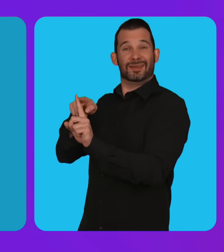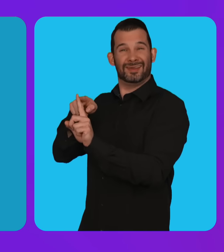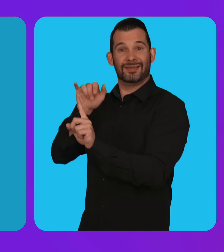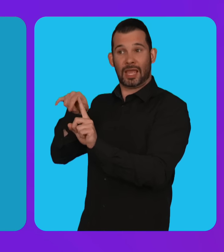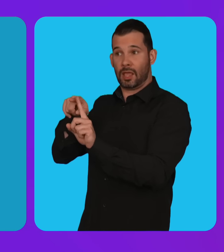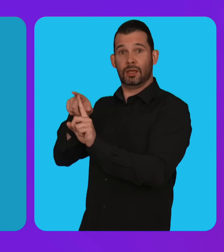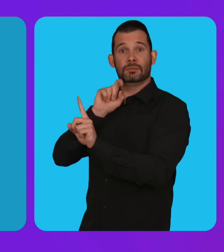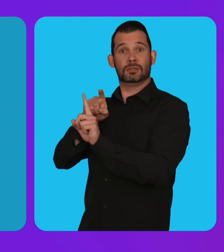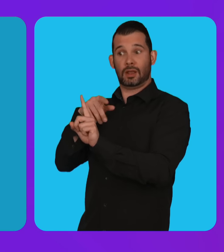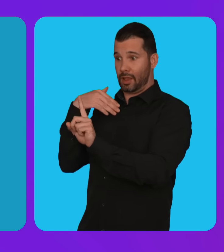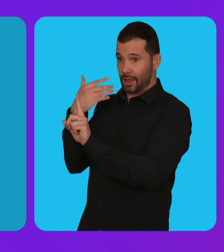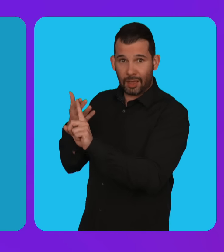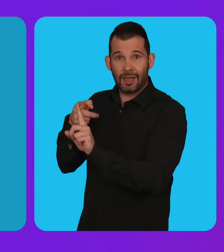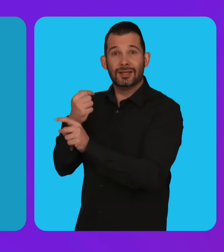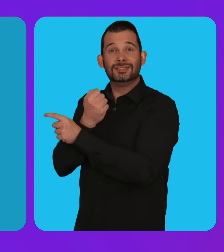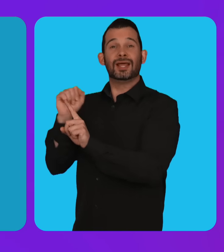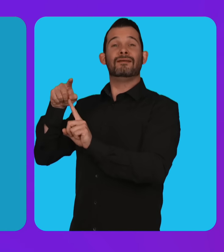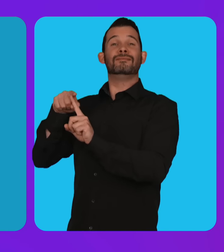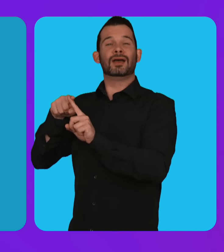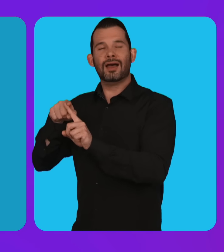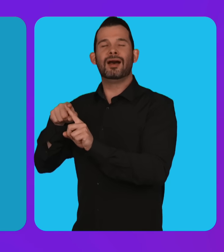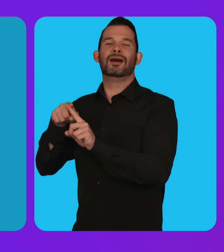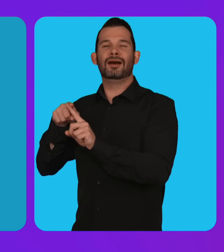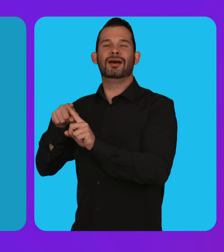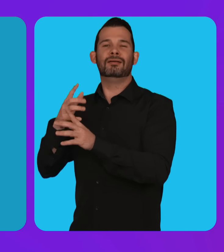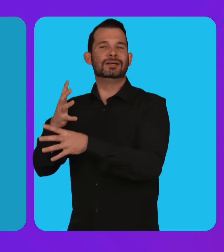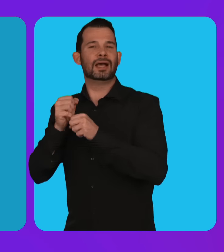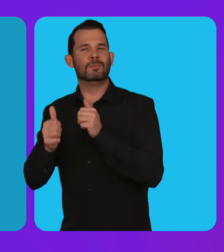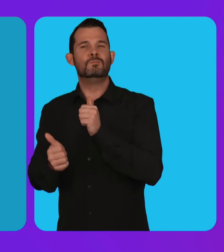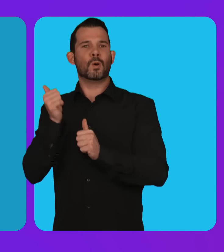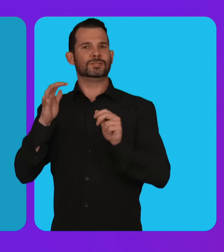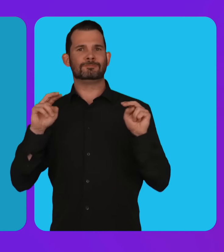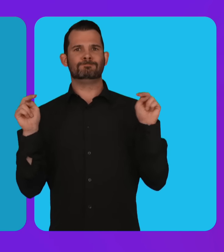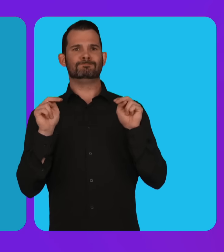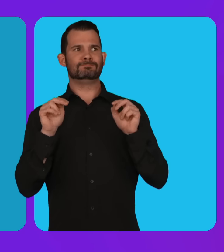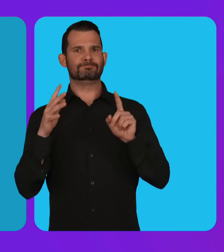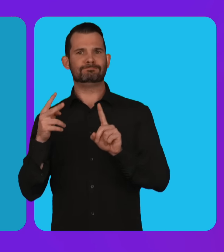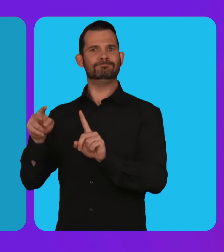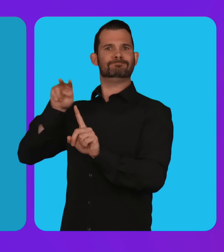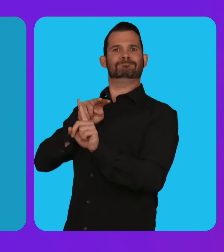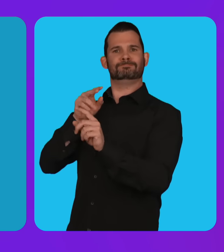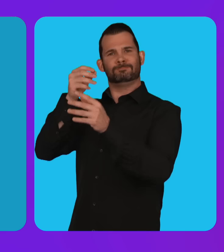of some safe point where, when you reach this point,